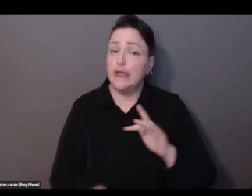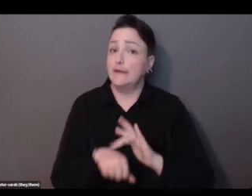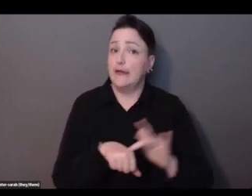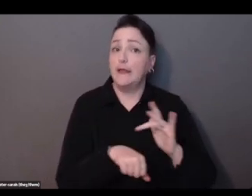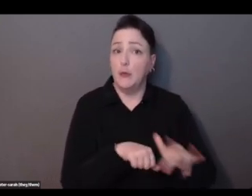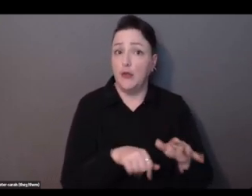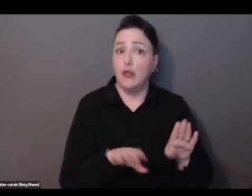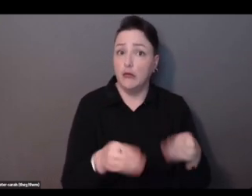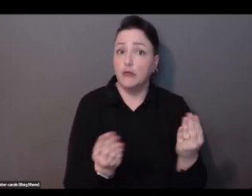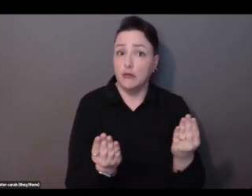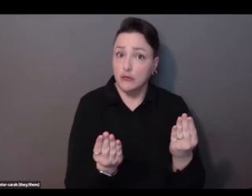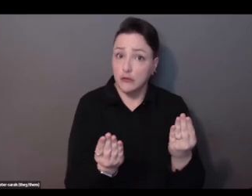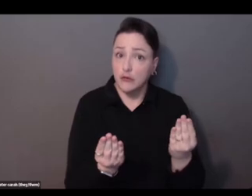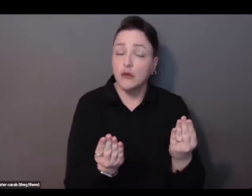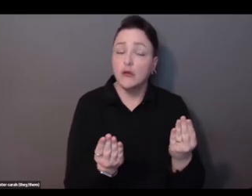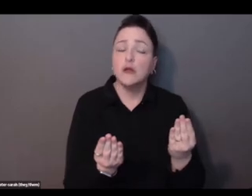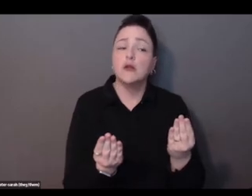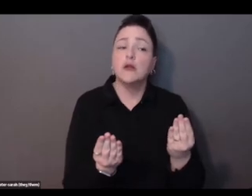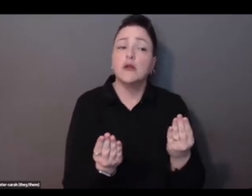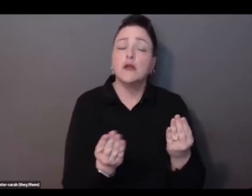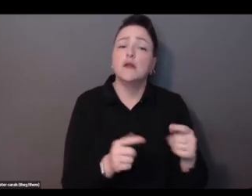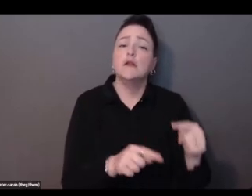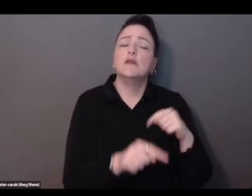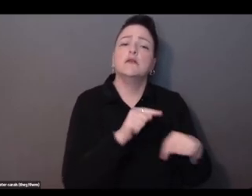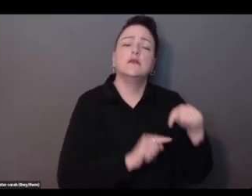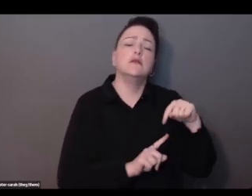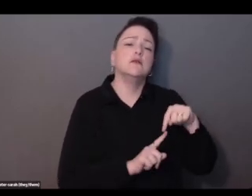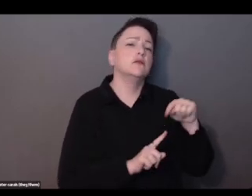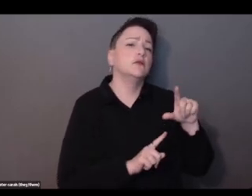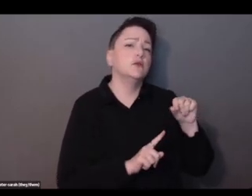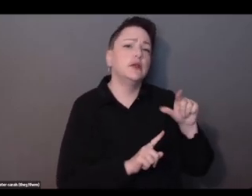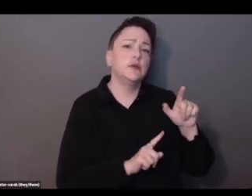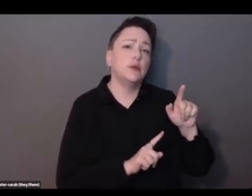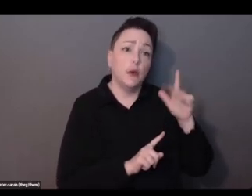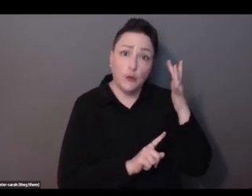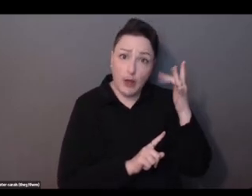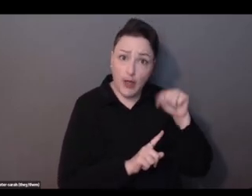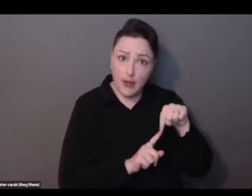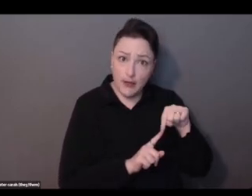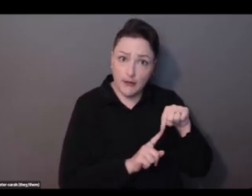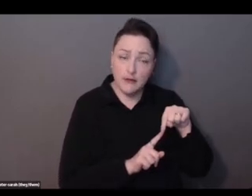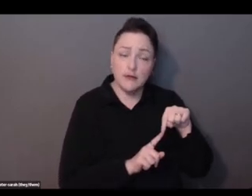But we use the 2021 data because this is the most recent year of